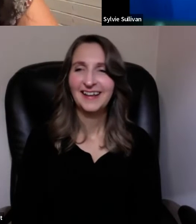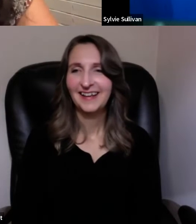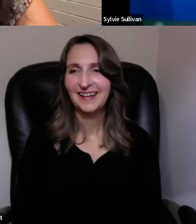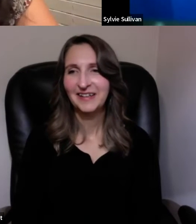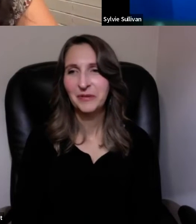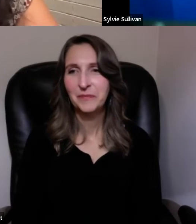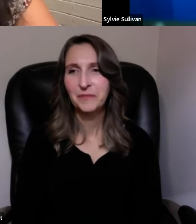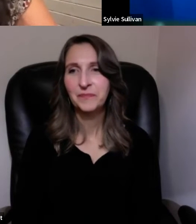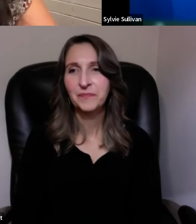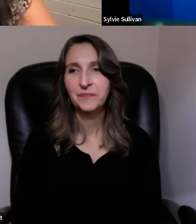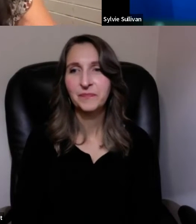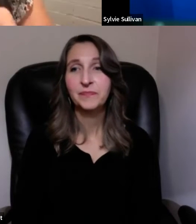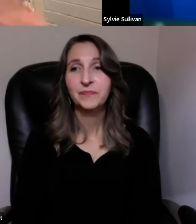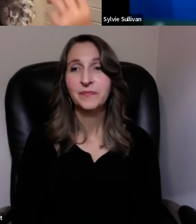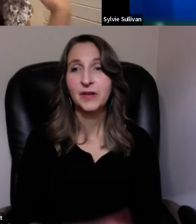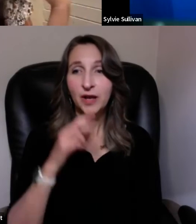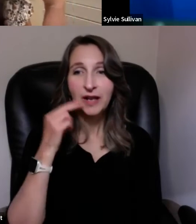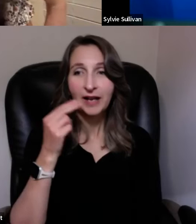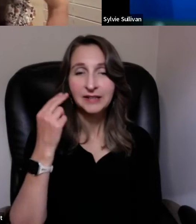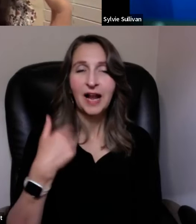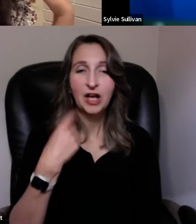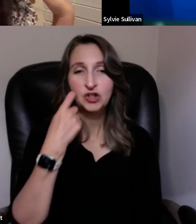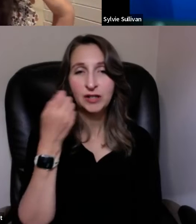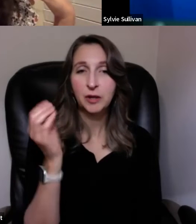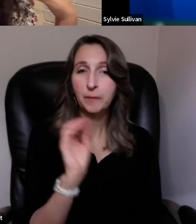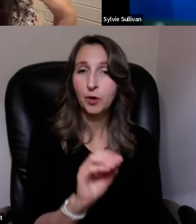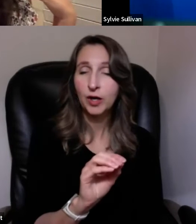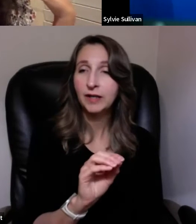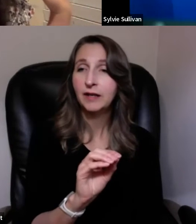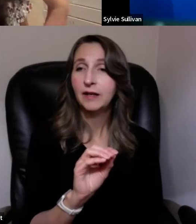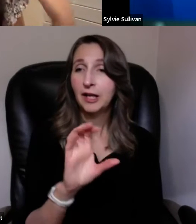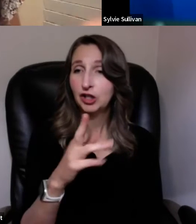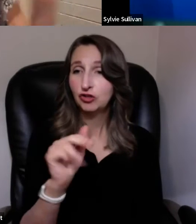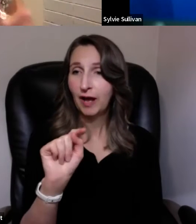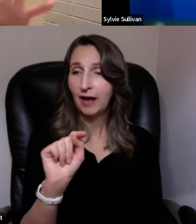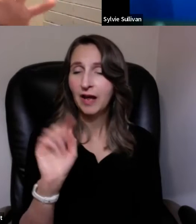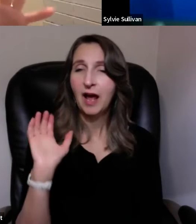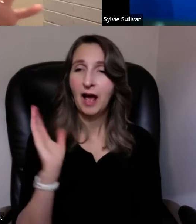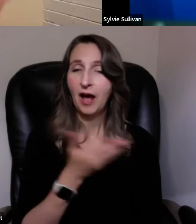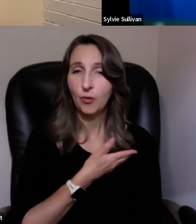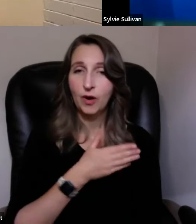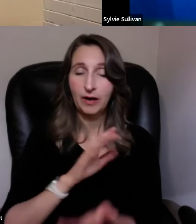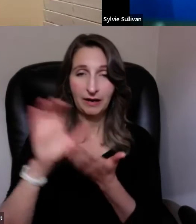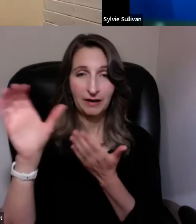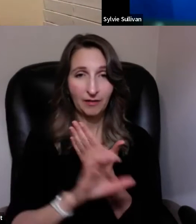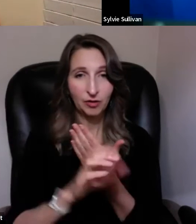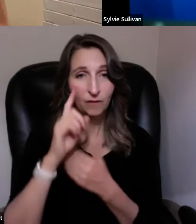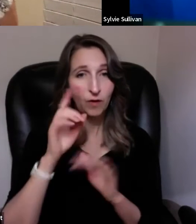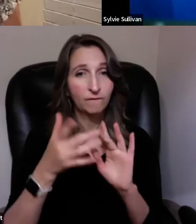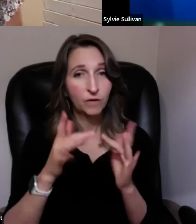So okay, I just dropped the link for our virtual workshop calendar. I'm updating our november and december of what's on there?